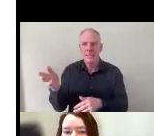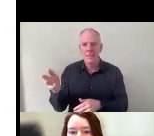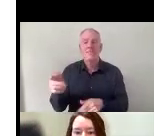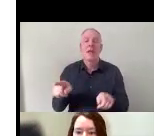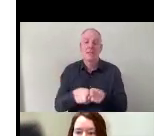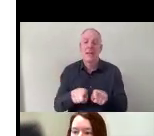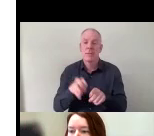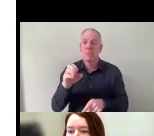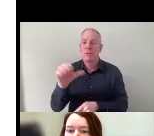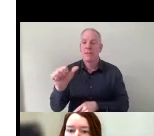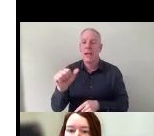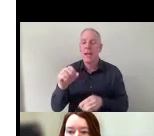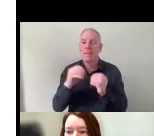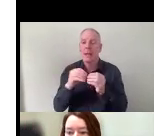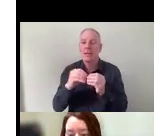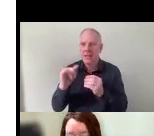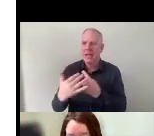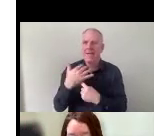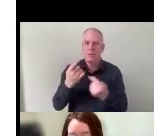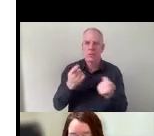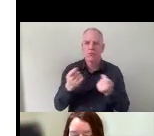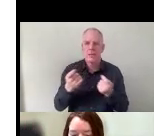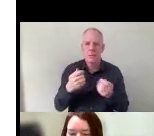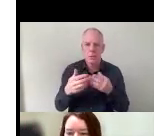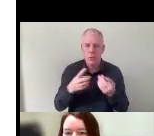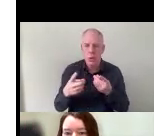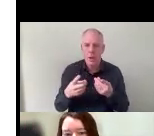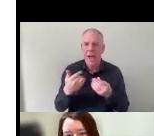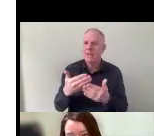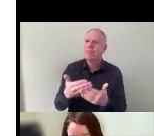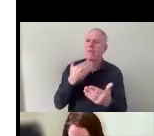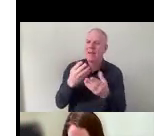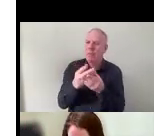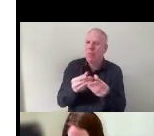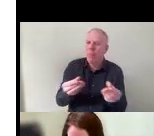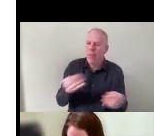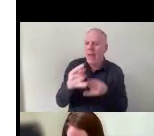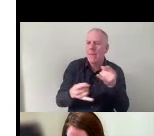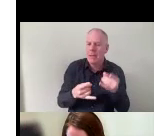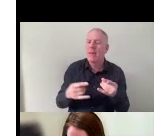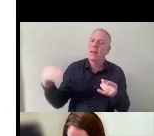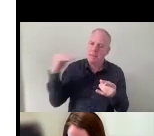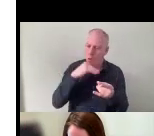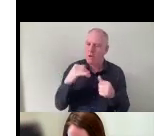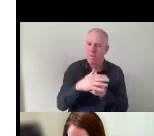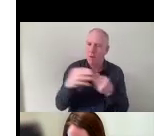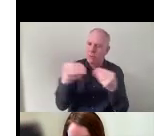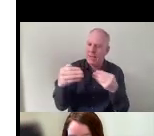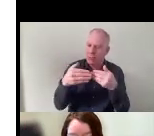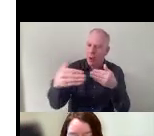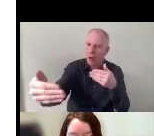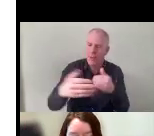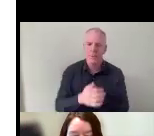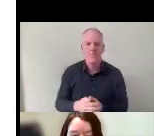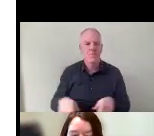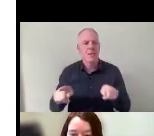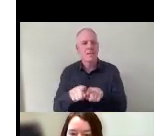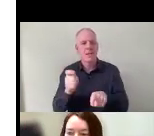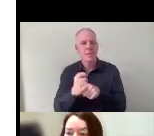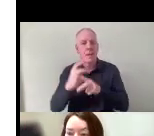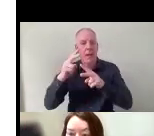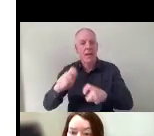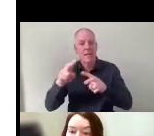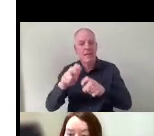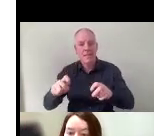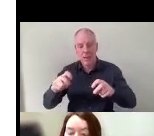inform conservation treatments and preventative strategies, which are very important for the protection of our collection, but also analytical study can can help us